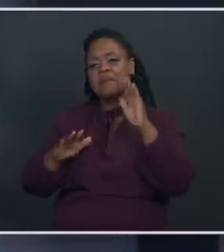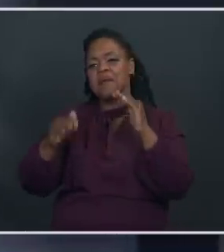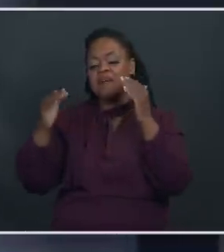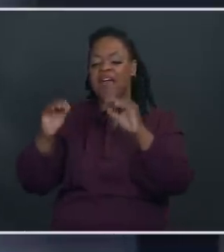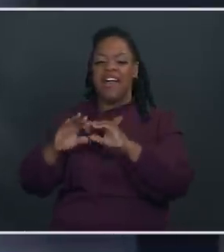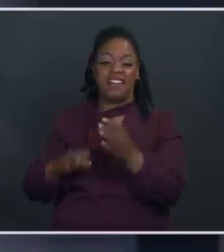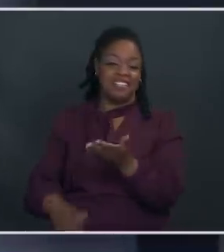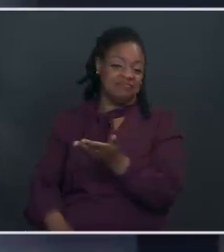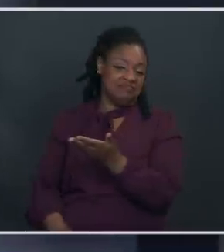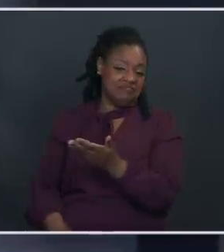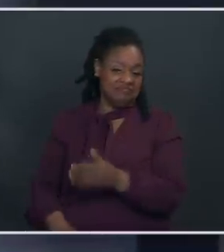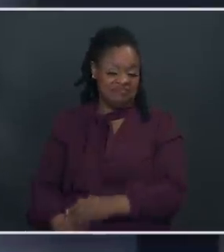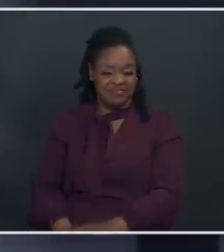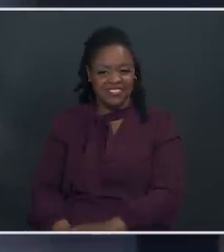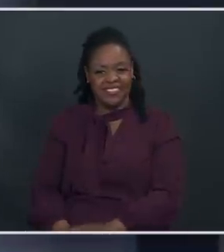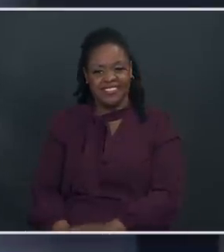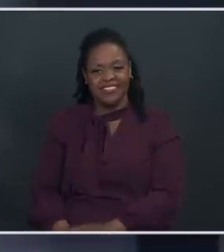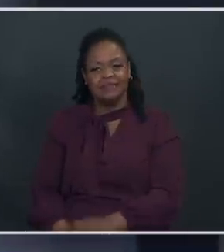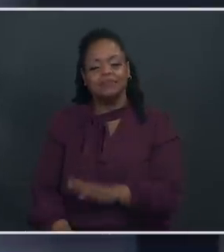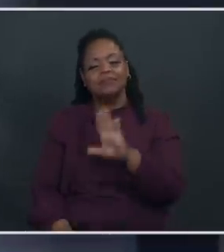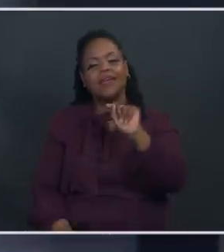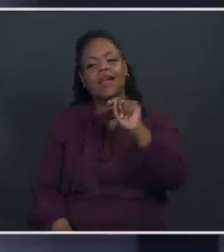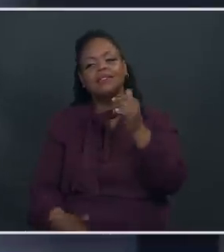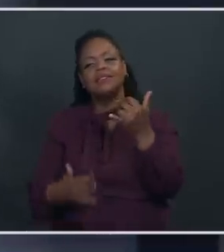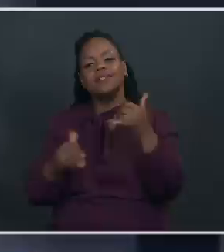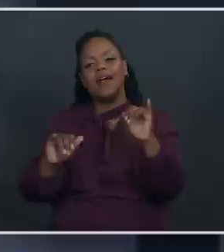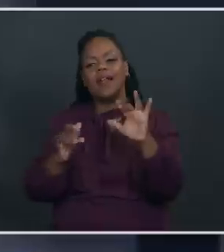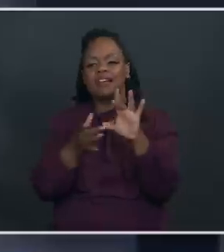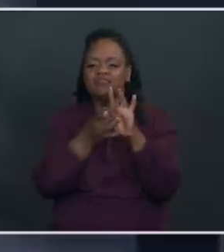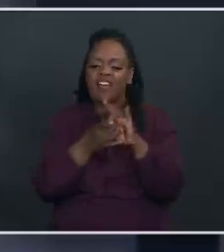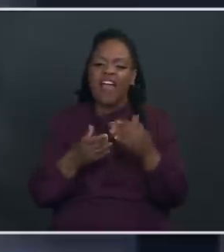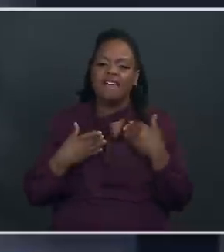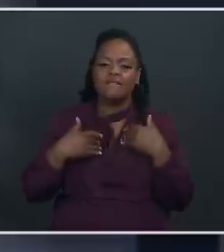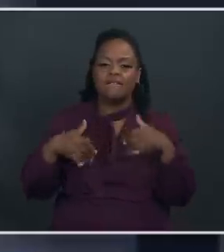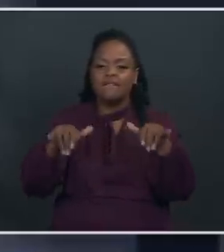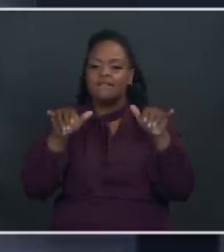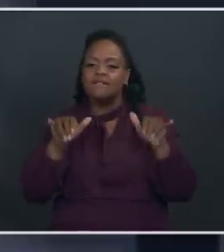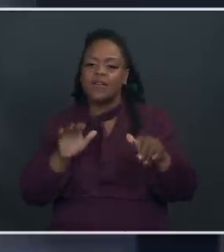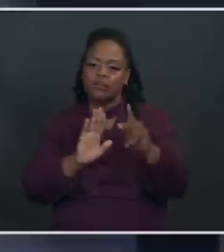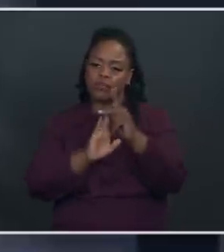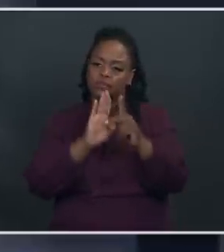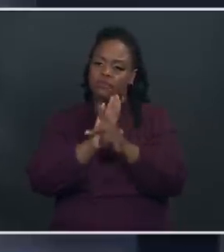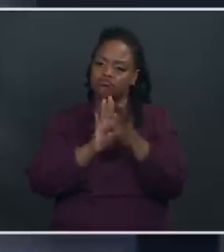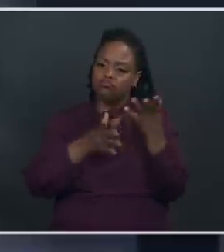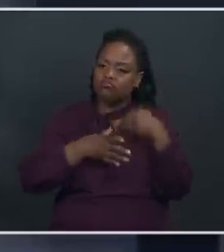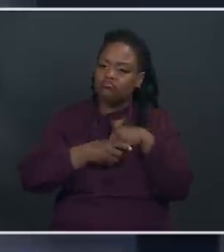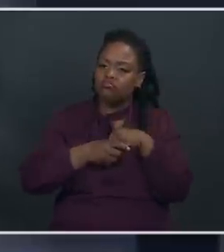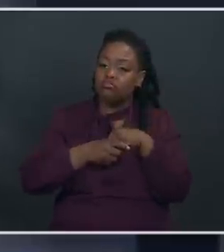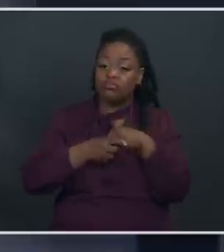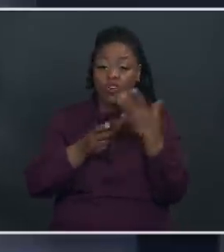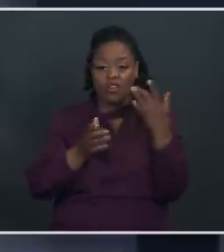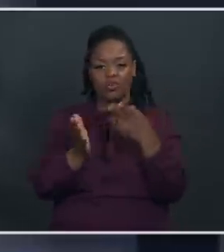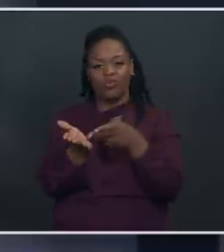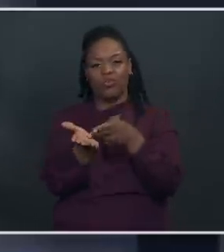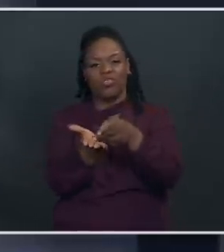any of her fundamental principles and commitment to telling you all the truth, telling the American people the truth,